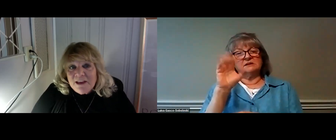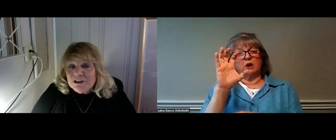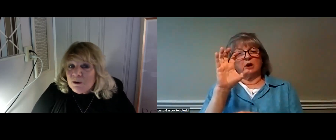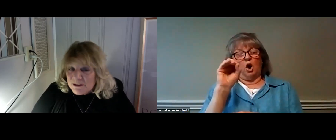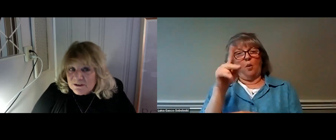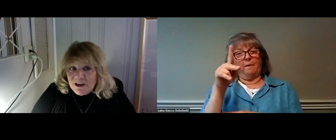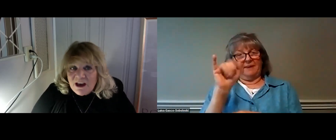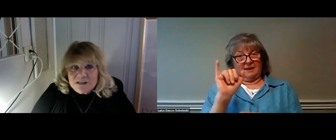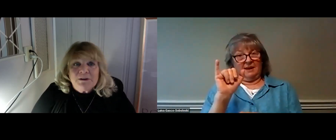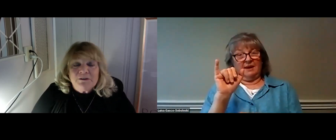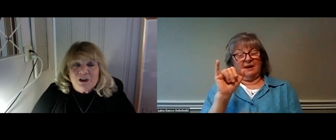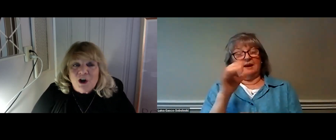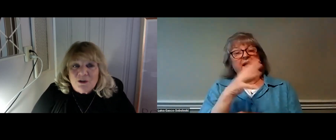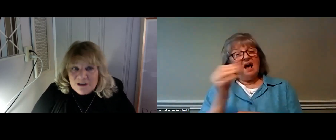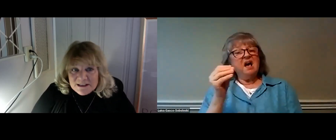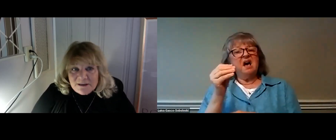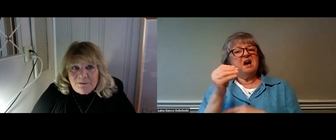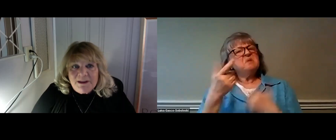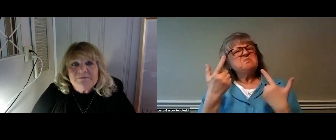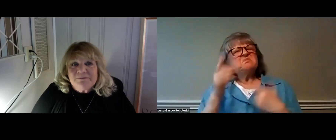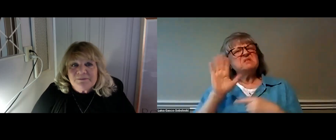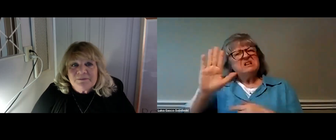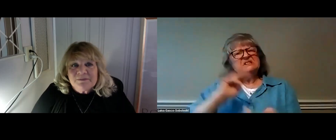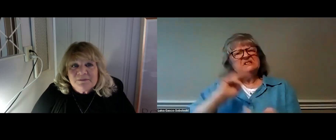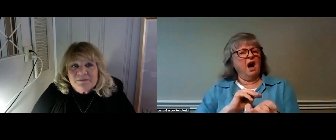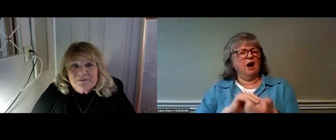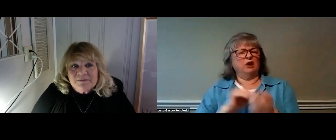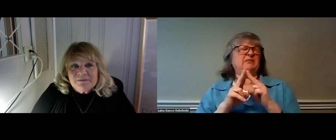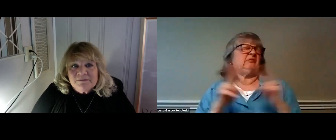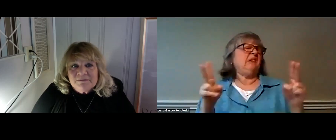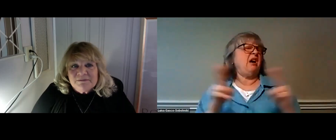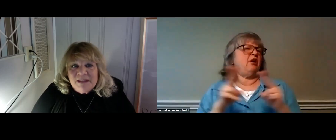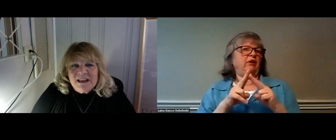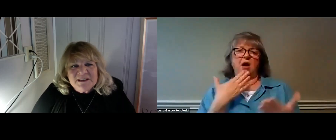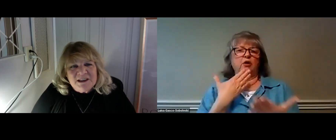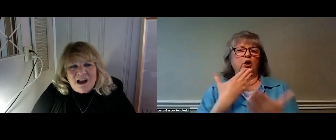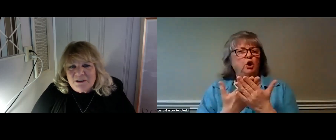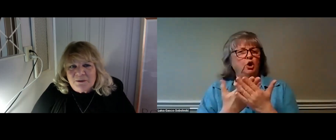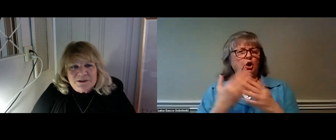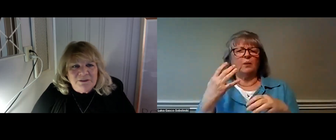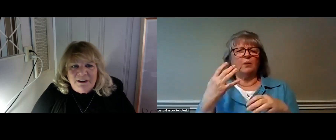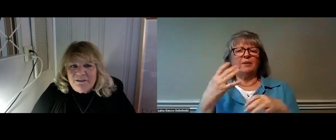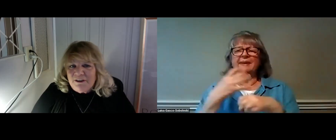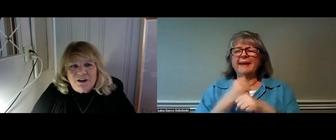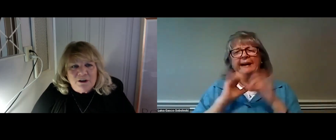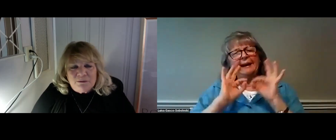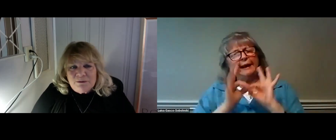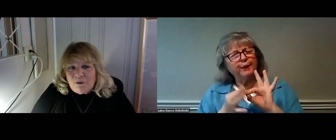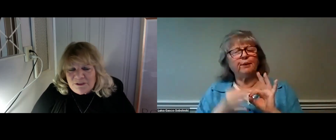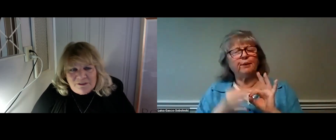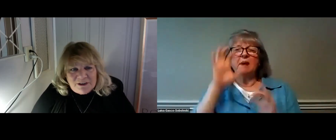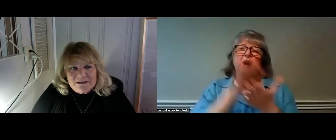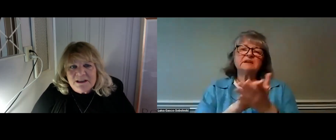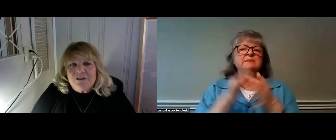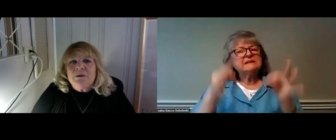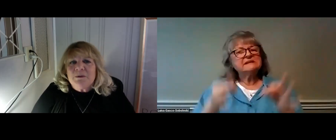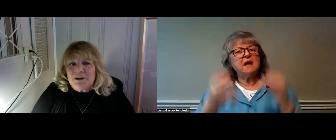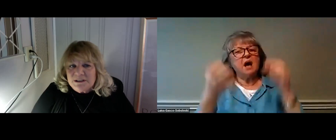to go into the hospital for a colonoscopy and his doctor was very, very, good with both of us. They knew we were a deaf